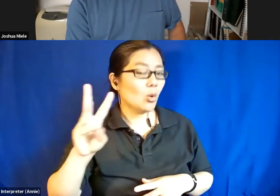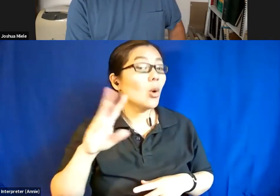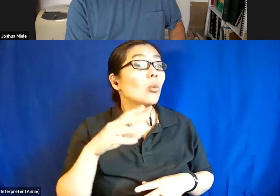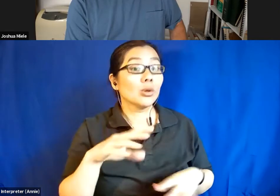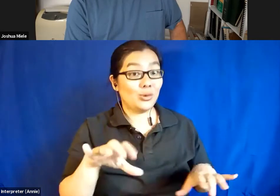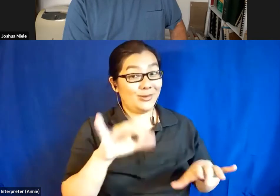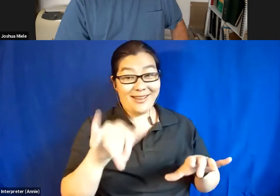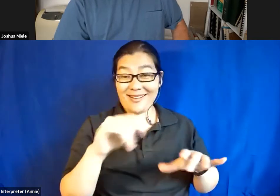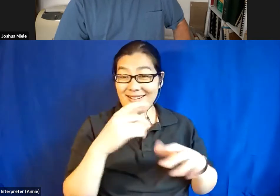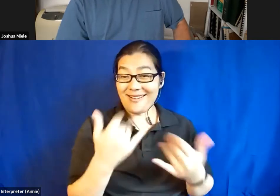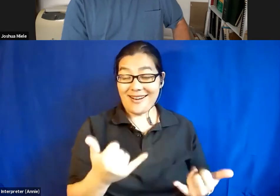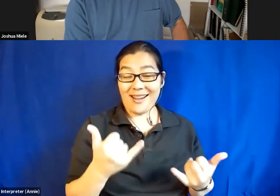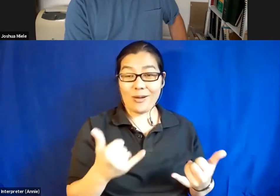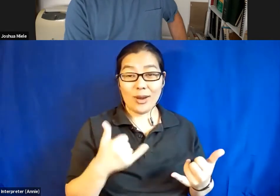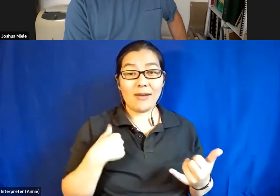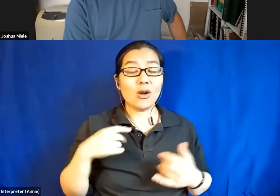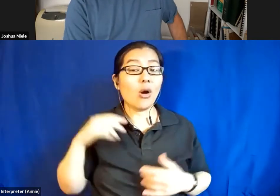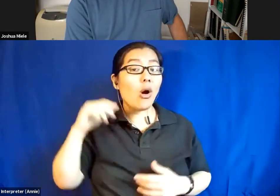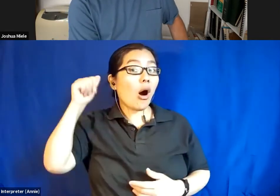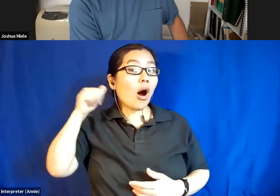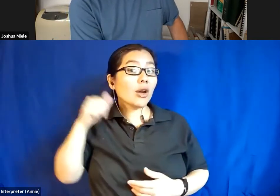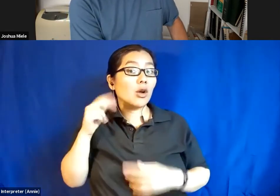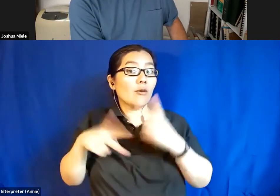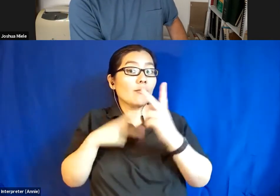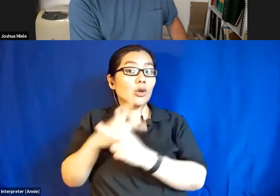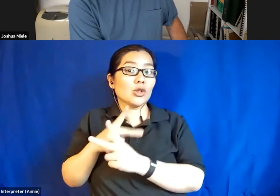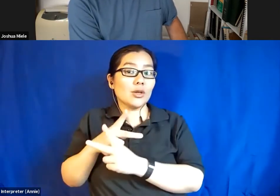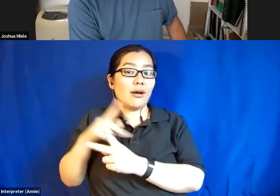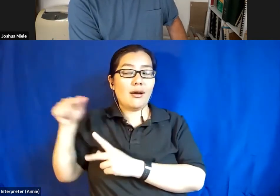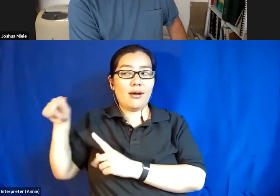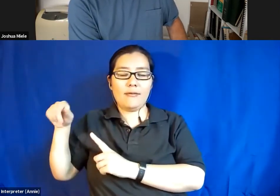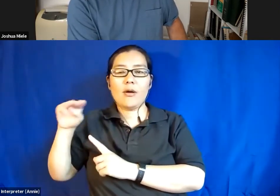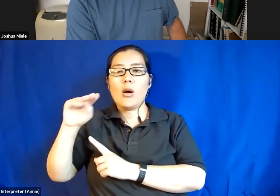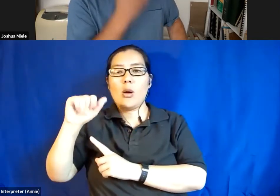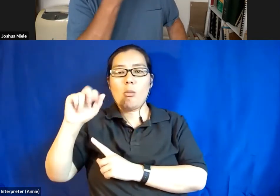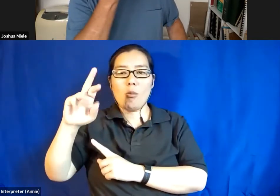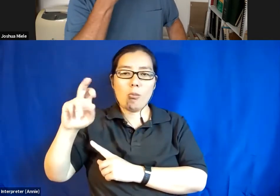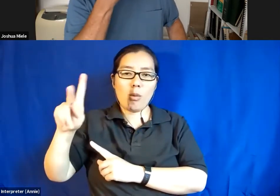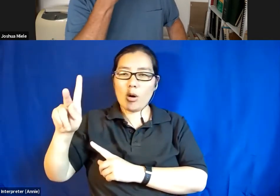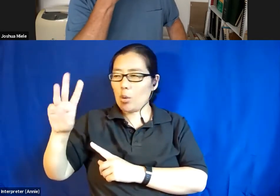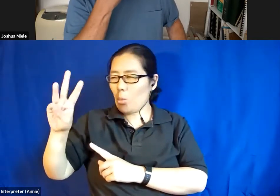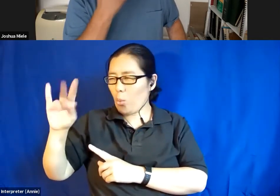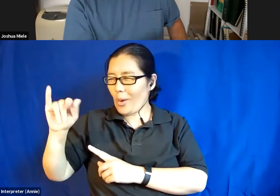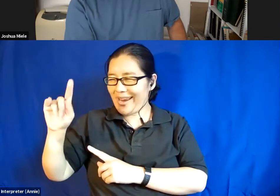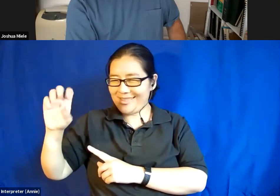issue of Mark wade's daredevil comic. That is the kind of thing that we are